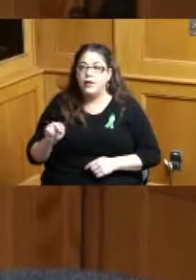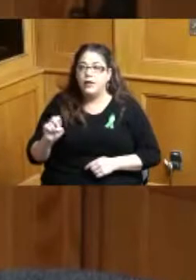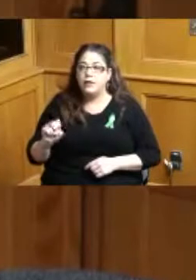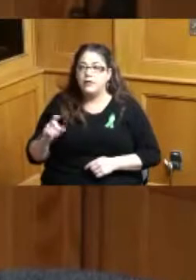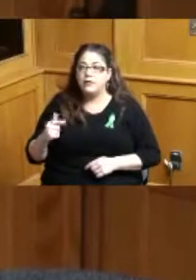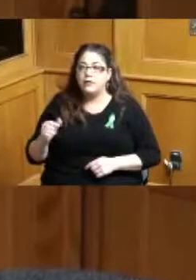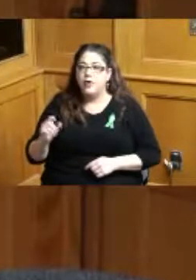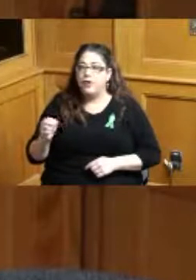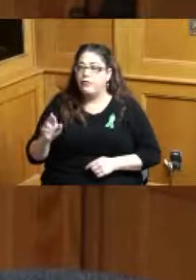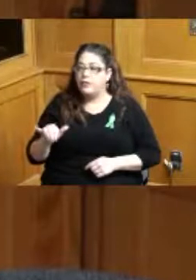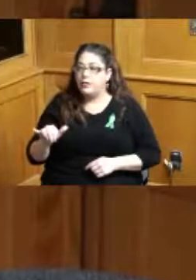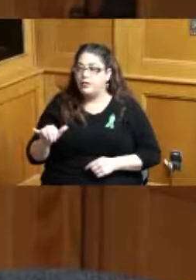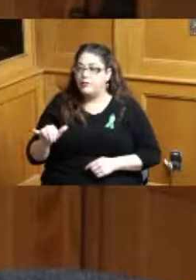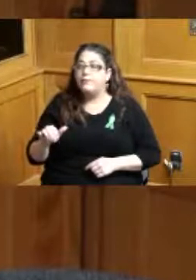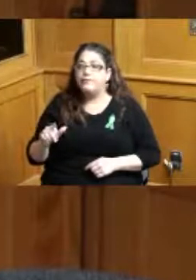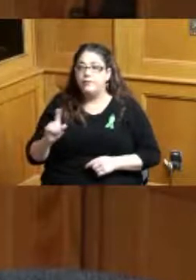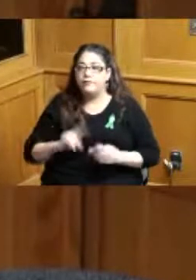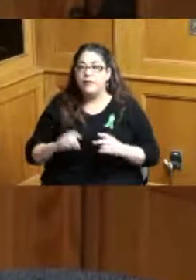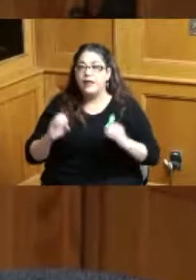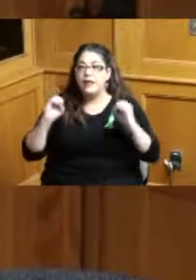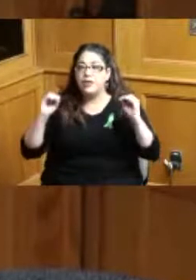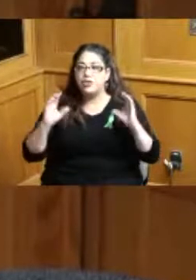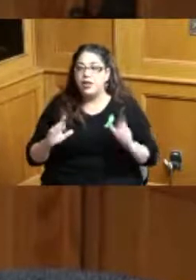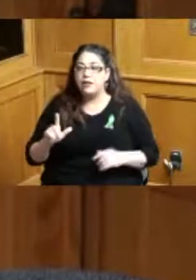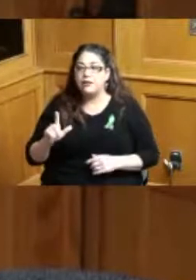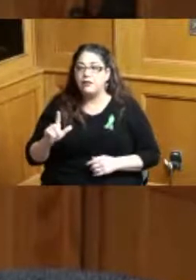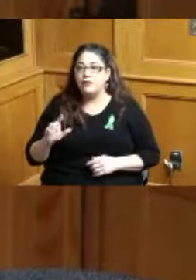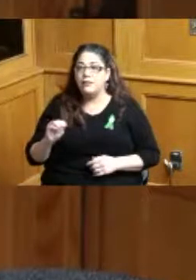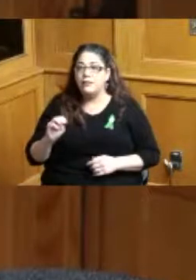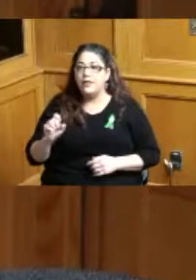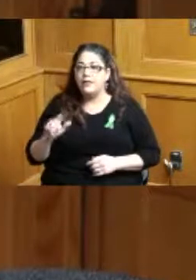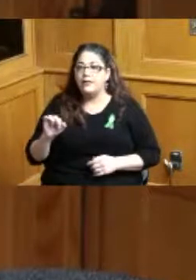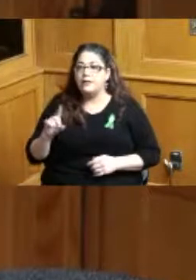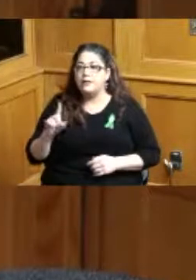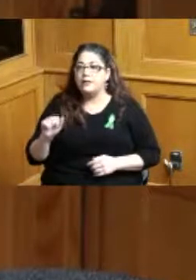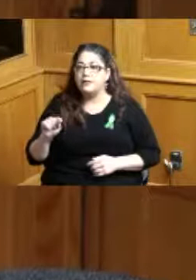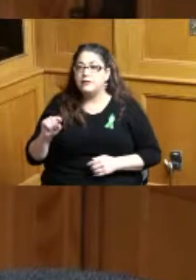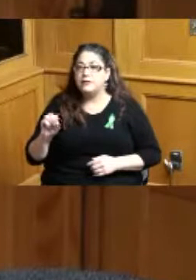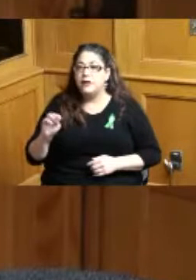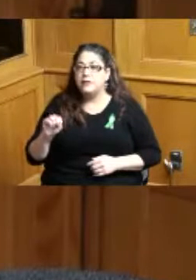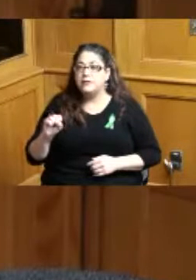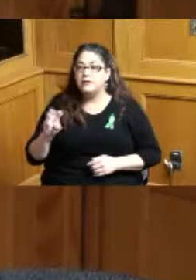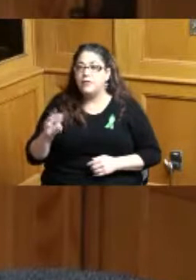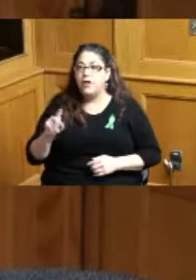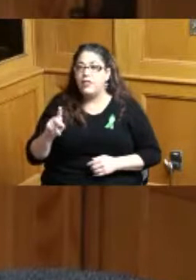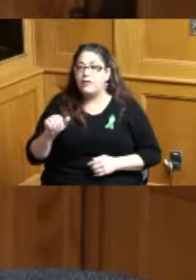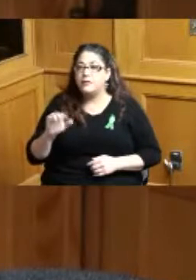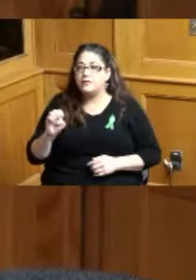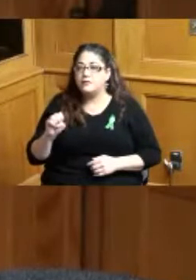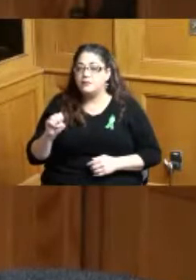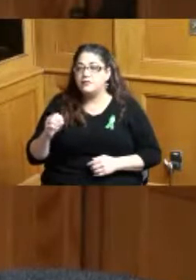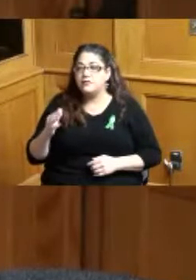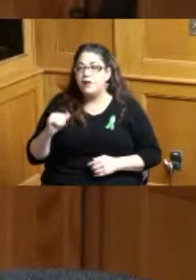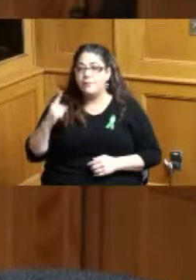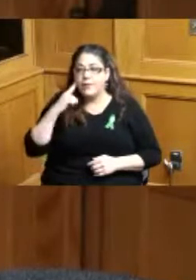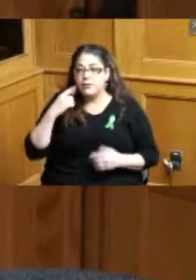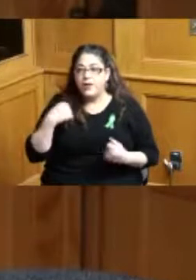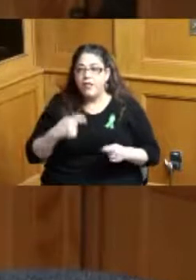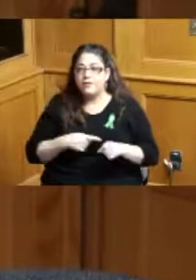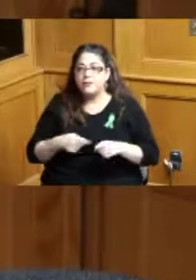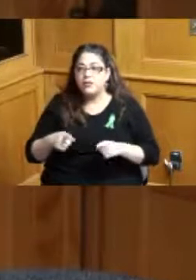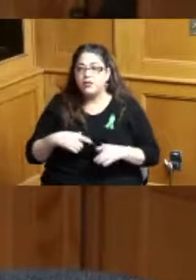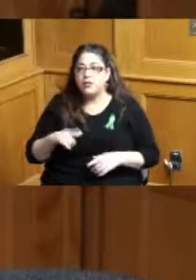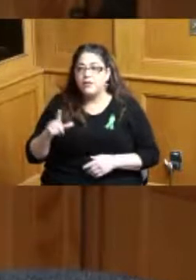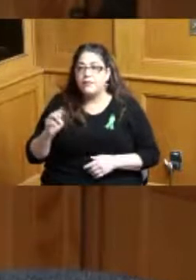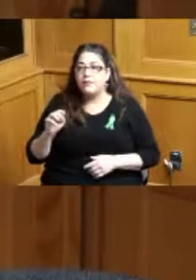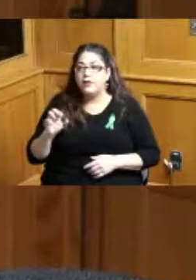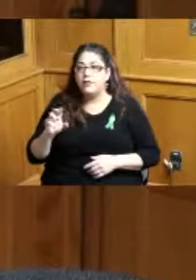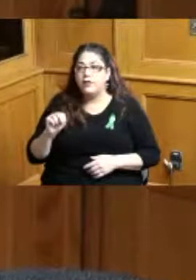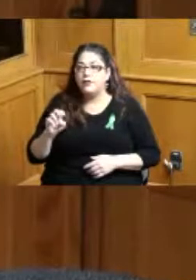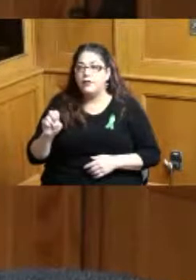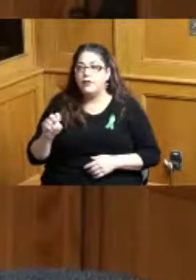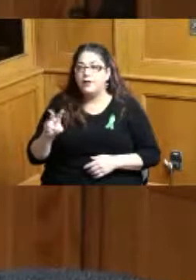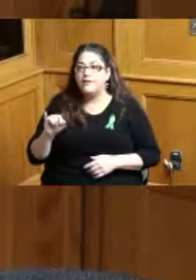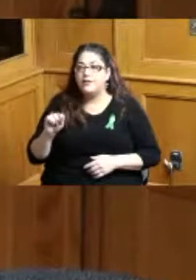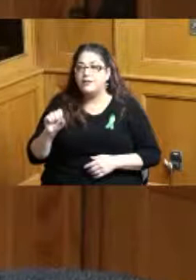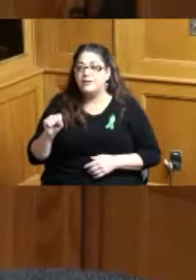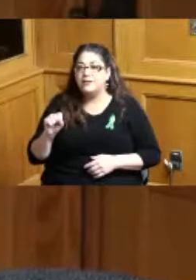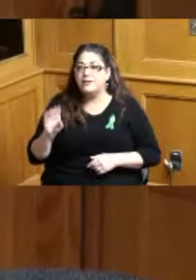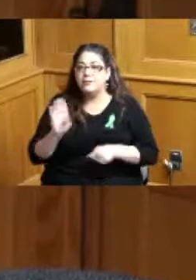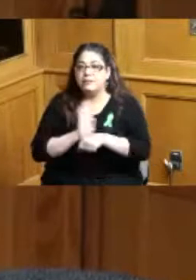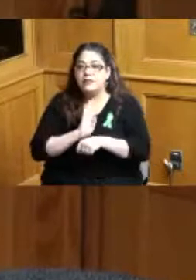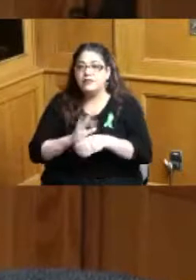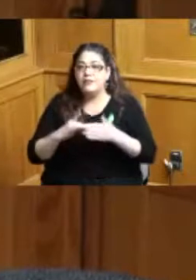educator Belinda Tubbs Wallace mental health professional Larian Evans business leader Dr Brian